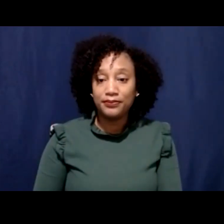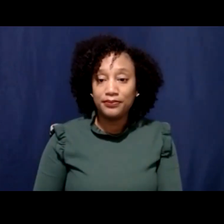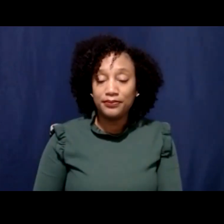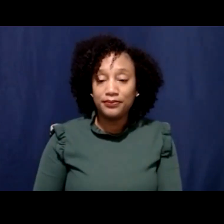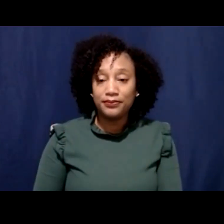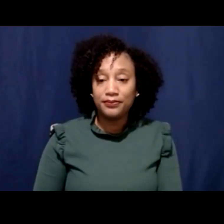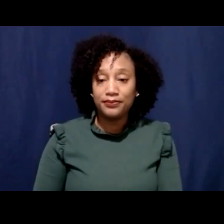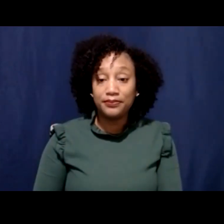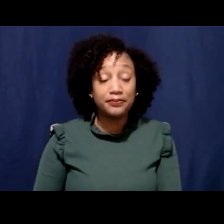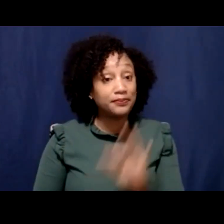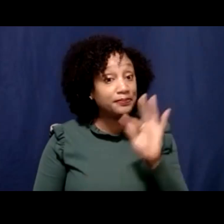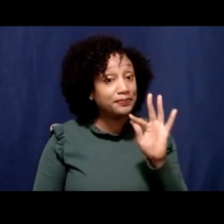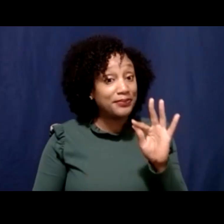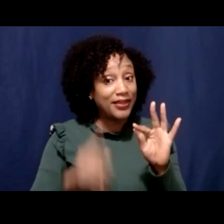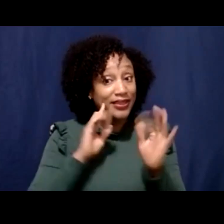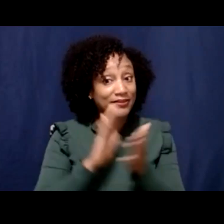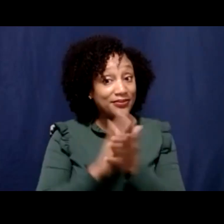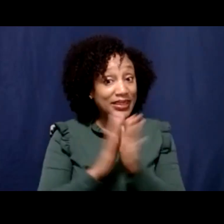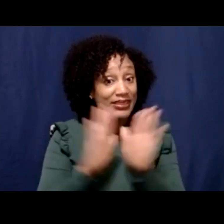So I think that's it for questions.